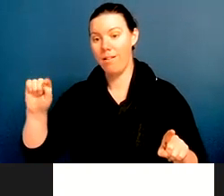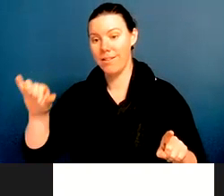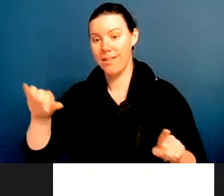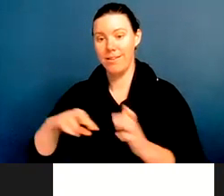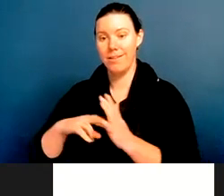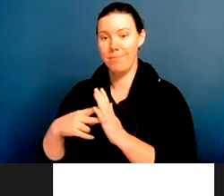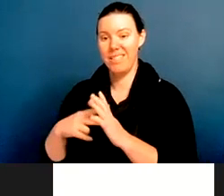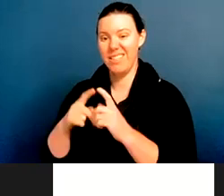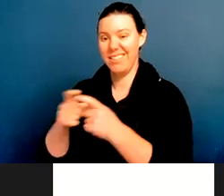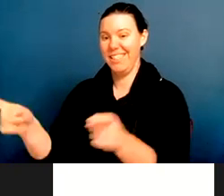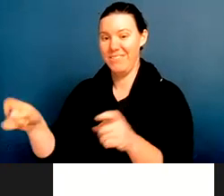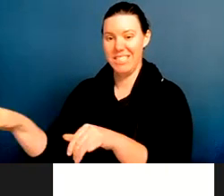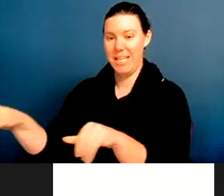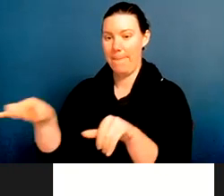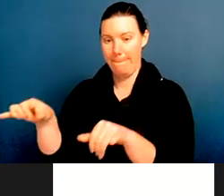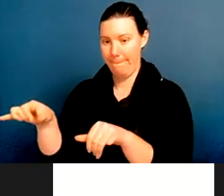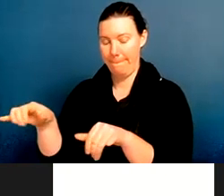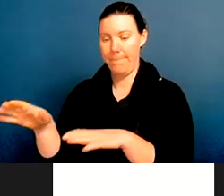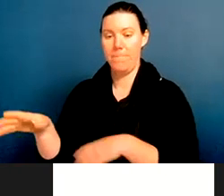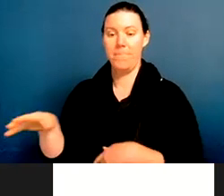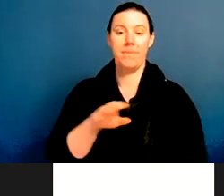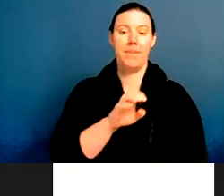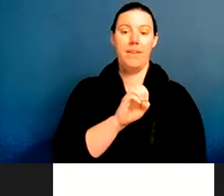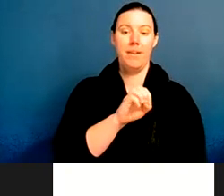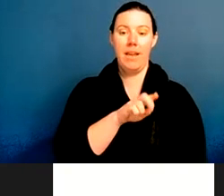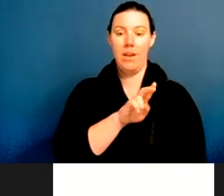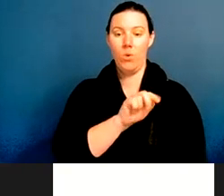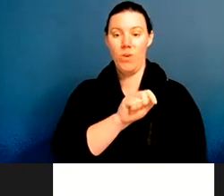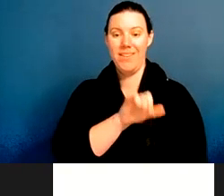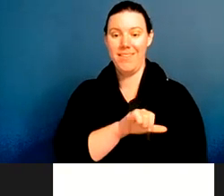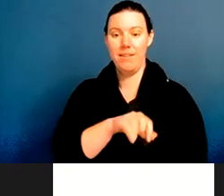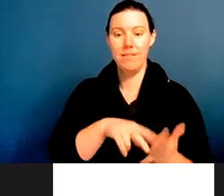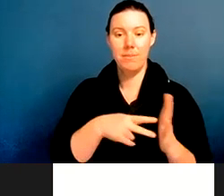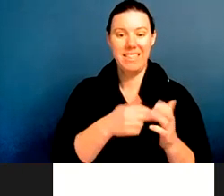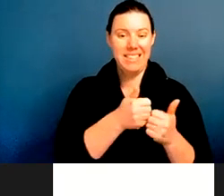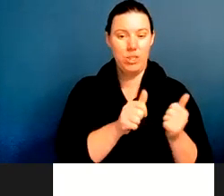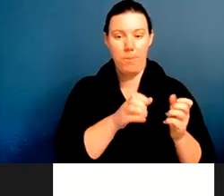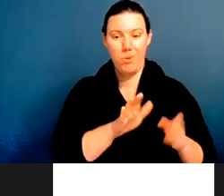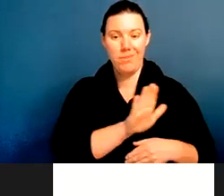And health inequities have always existed. It's just that the COVID-19 pandemic